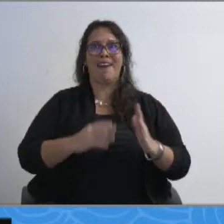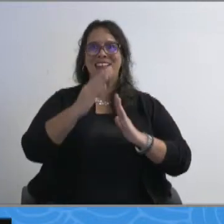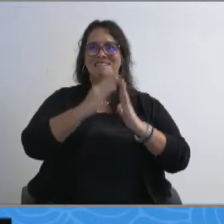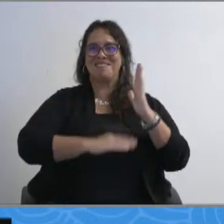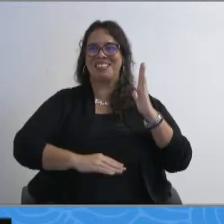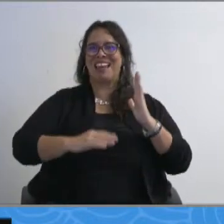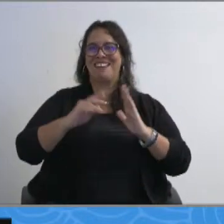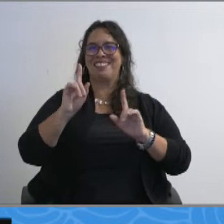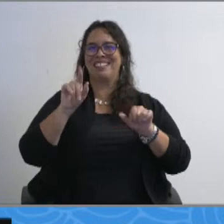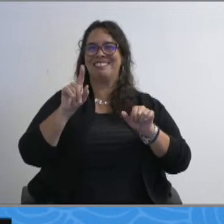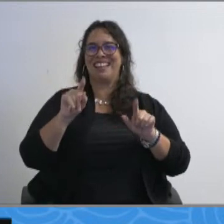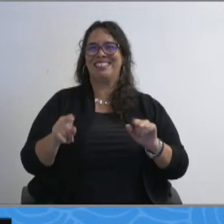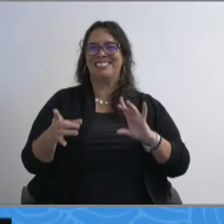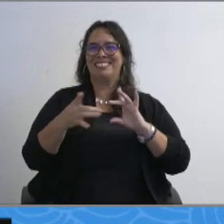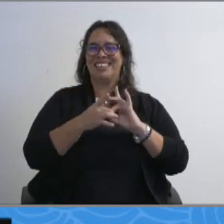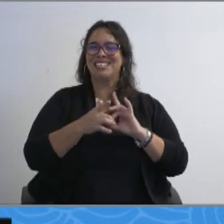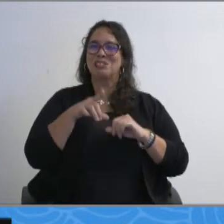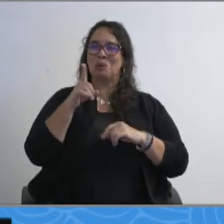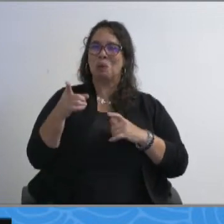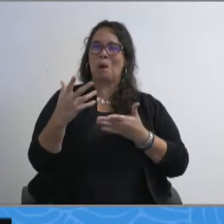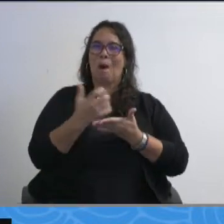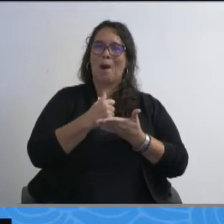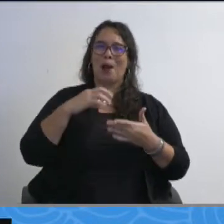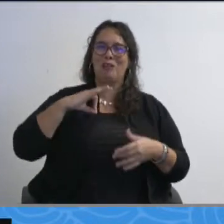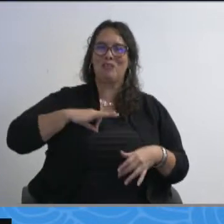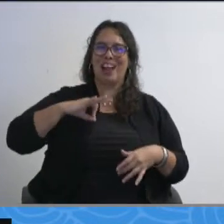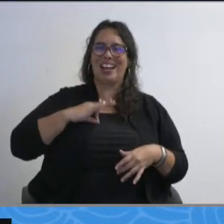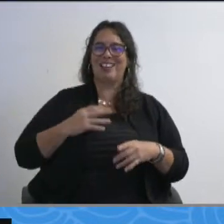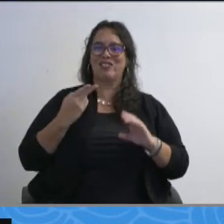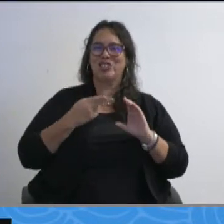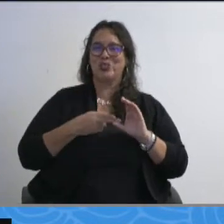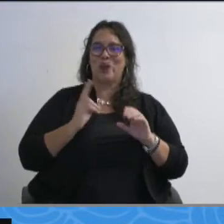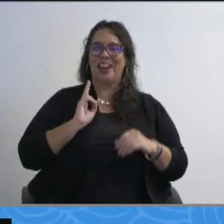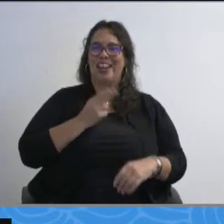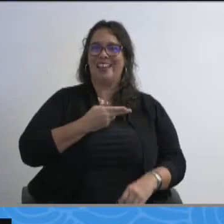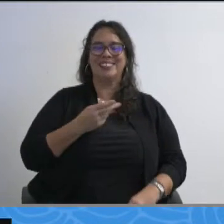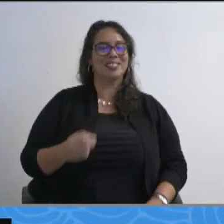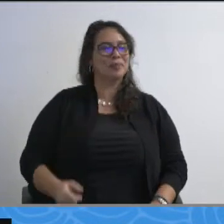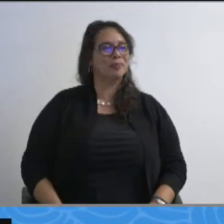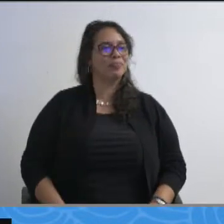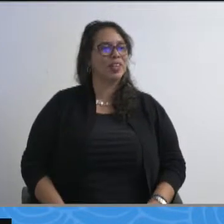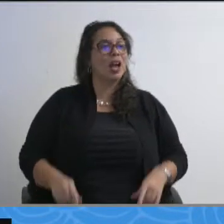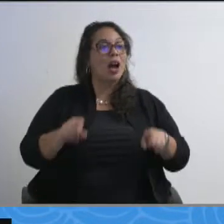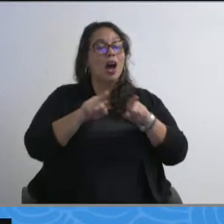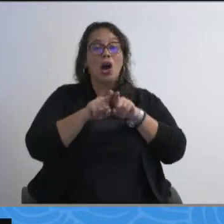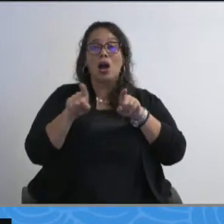so you can get credit for joining us for this particular meeting. In addition, you're gonna see any